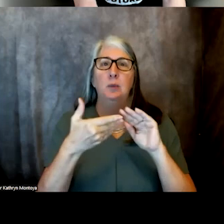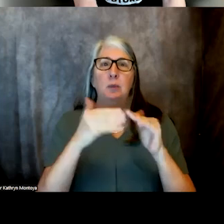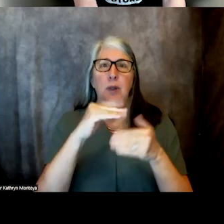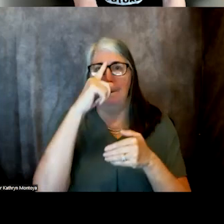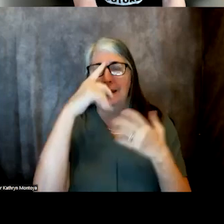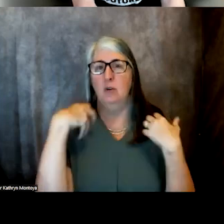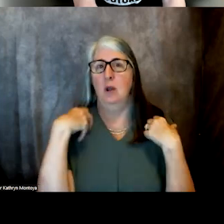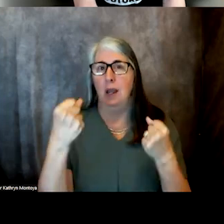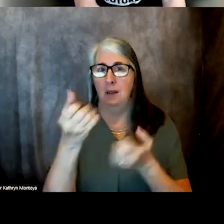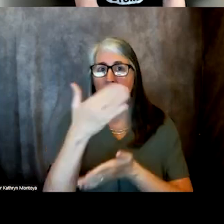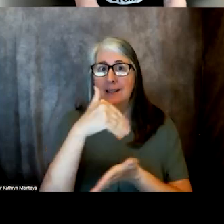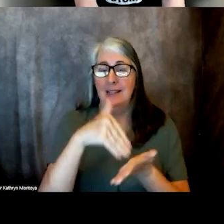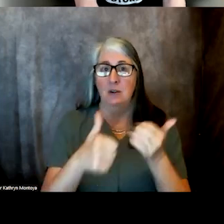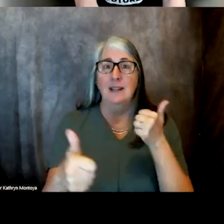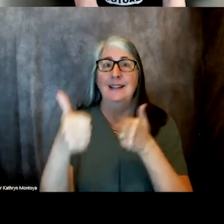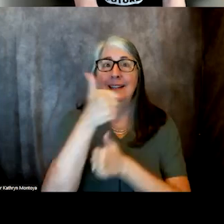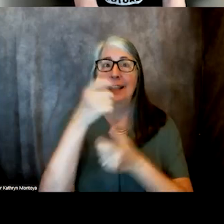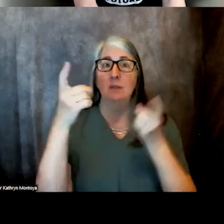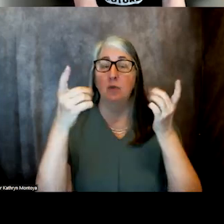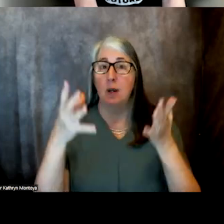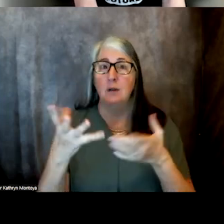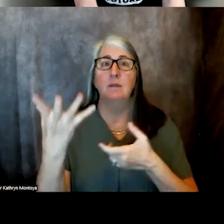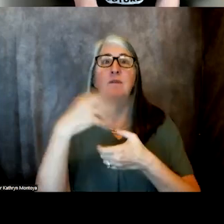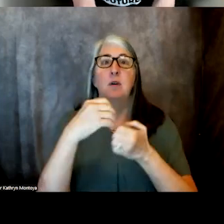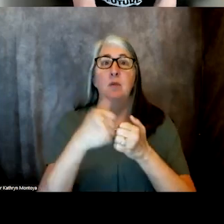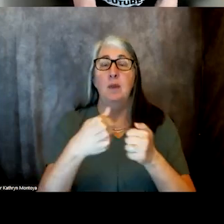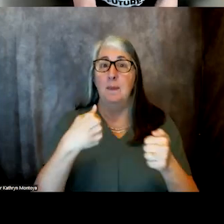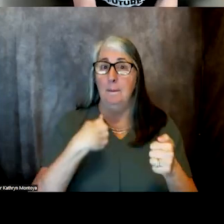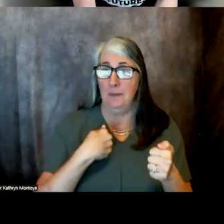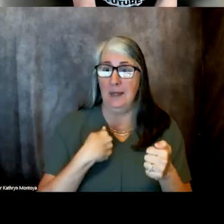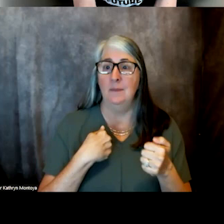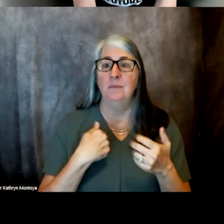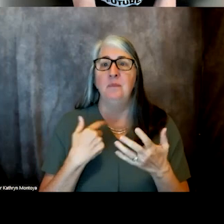DIRECTOR WAS INVOLVED WITH ME AND THEY DECIDED TO HIRE ME. I